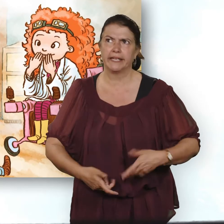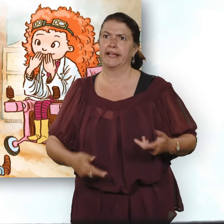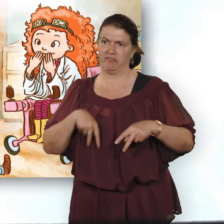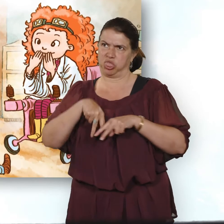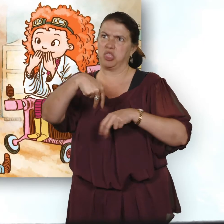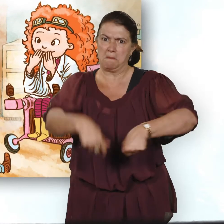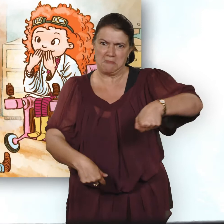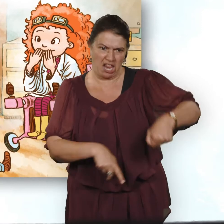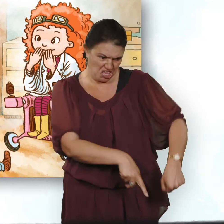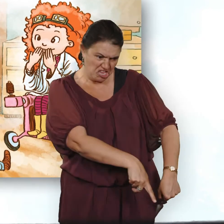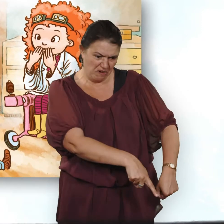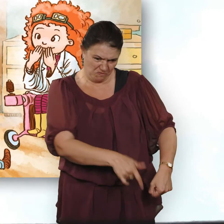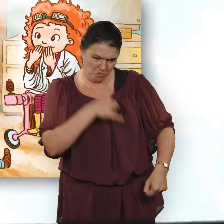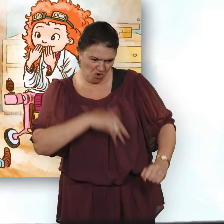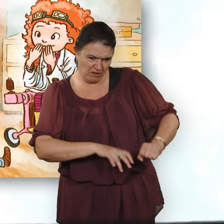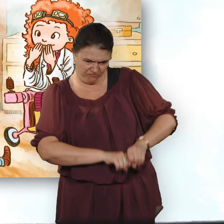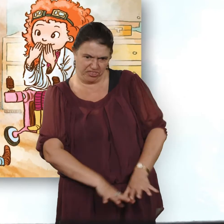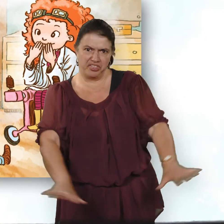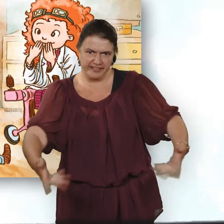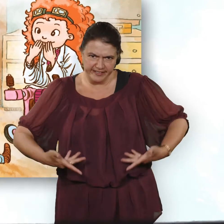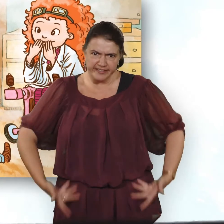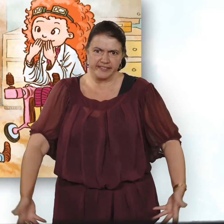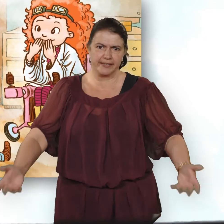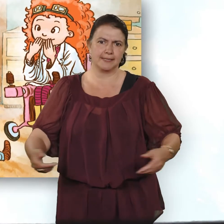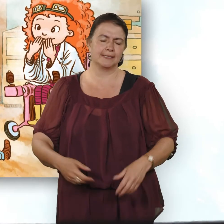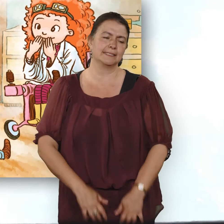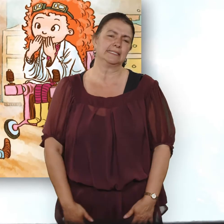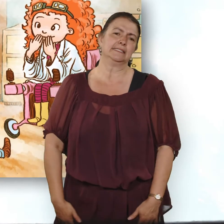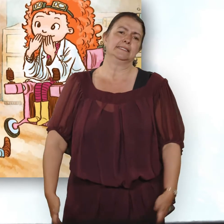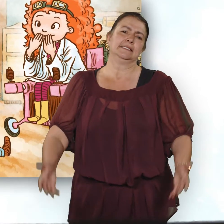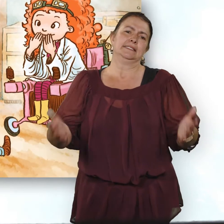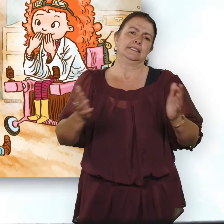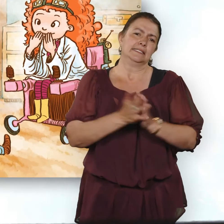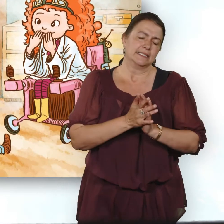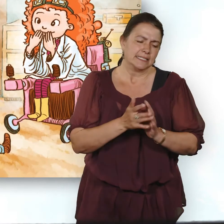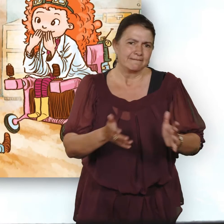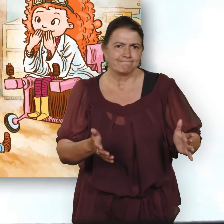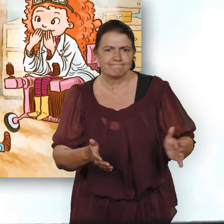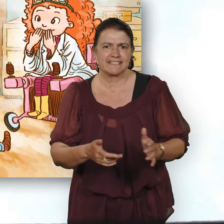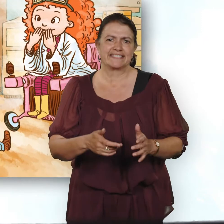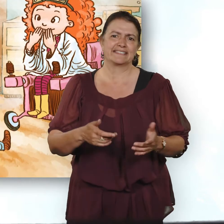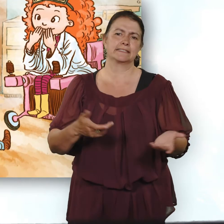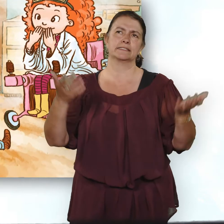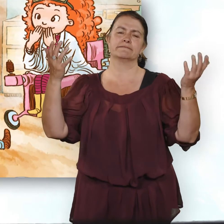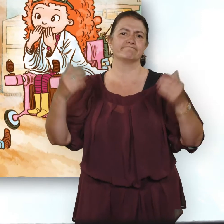“Are you okay?” asked Millie. “I tripped over that plastic bucket of water,”